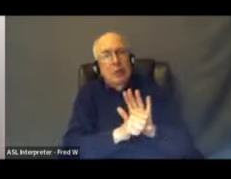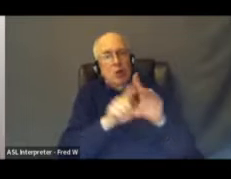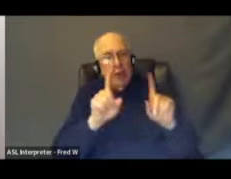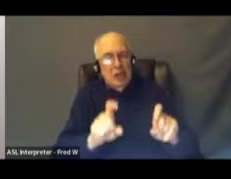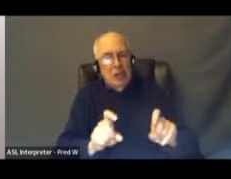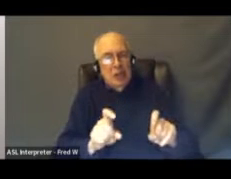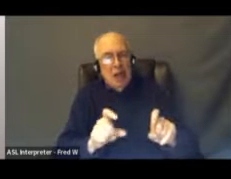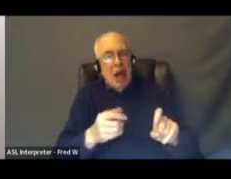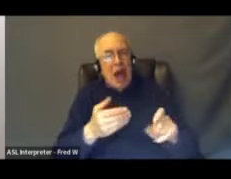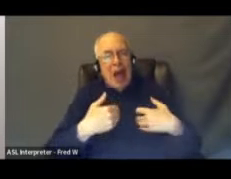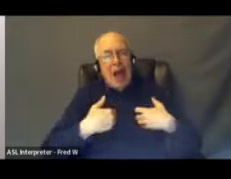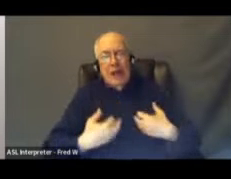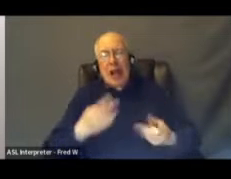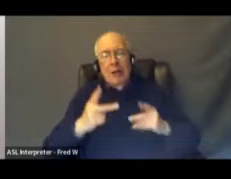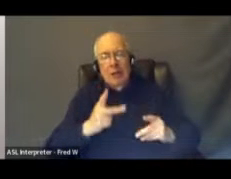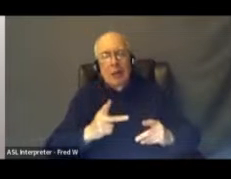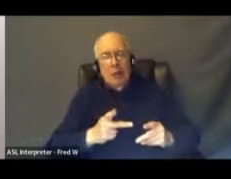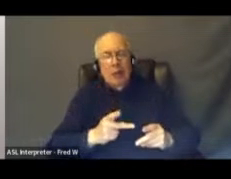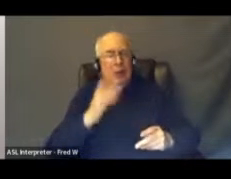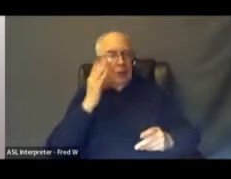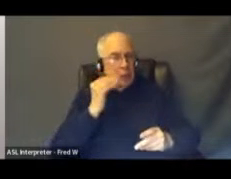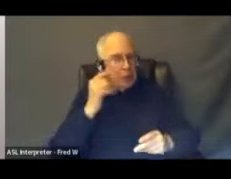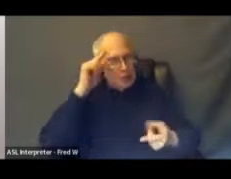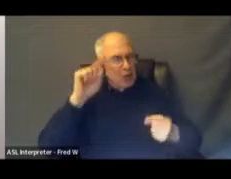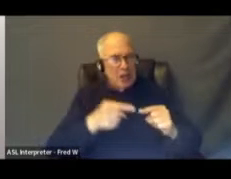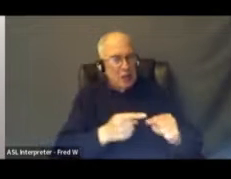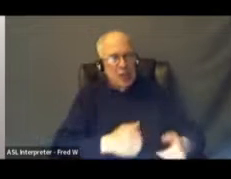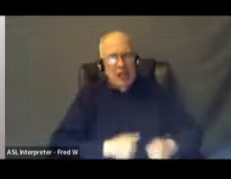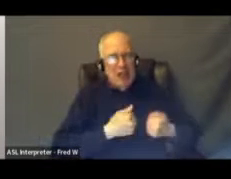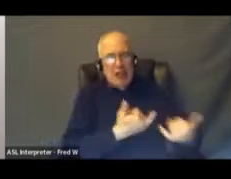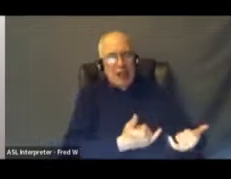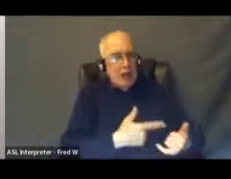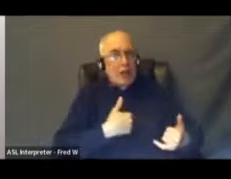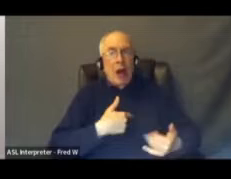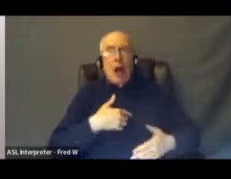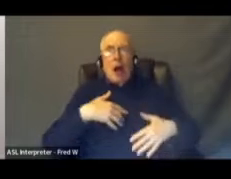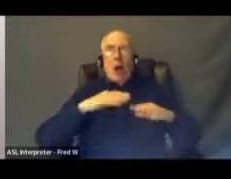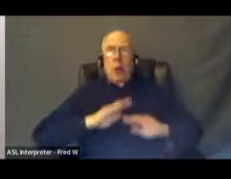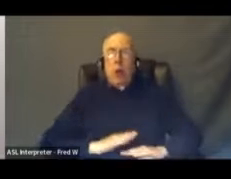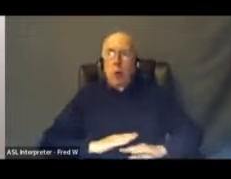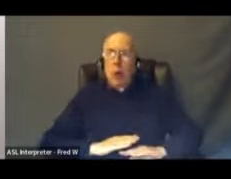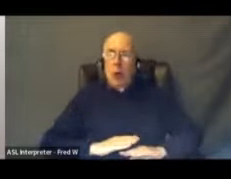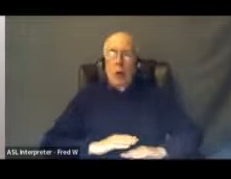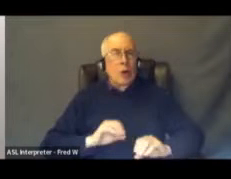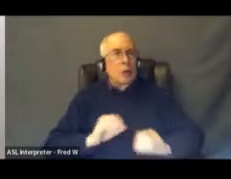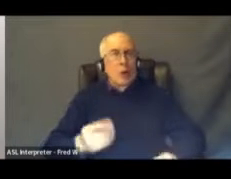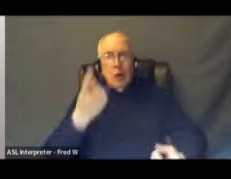survivors feel pretty relieved and express Wow, no one's ever asked me these questions before. It's like you knew exactly what